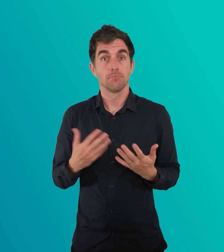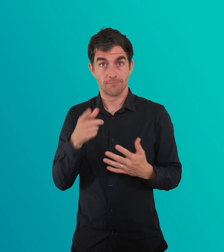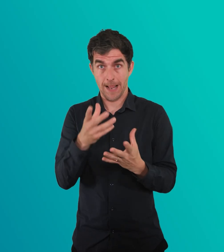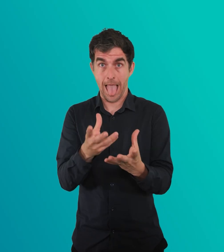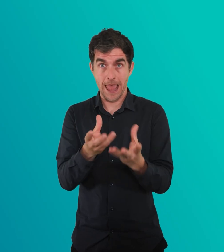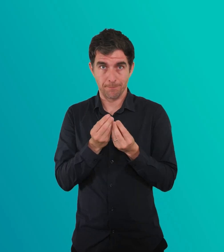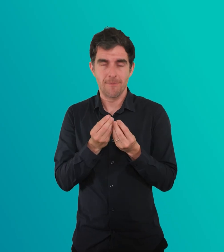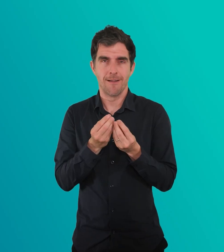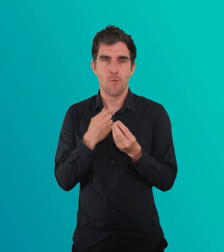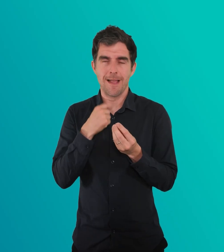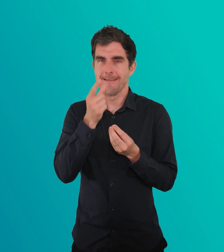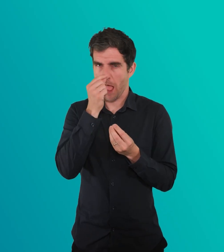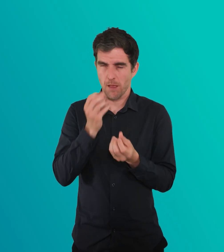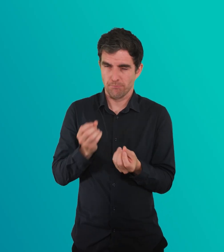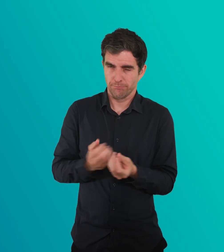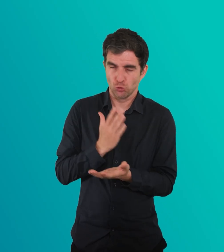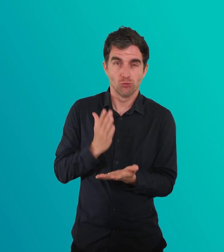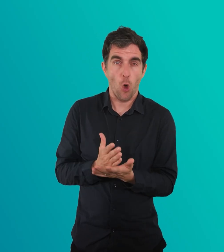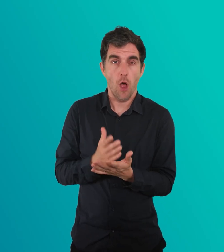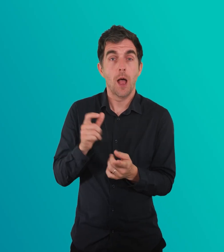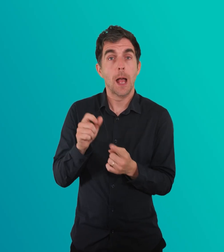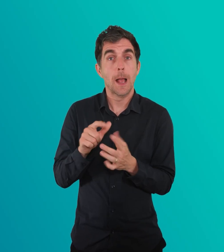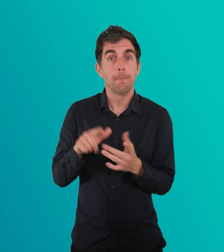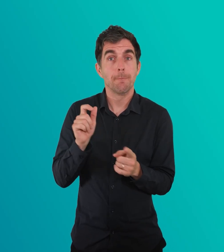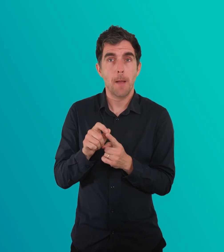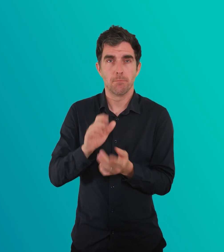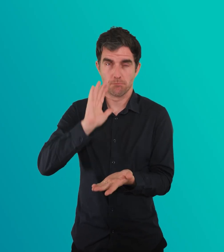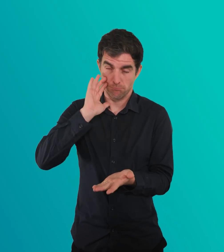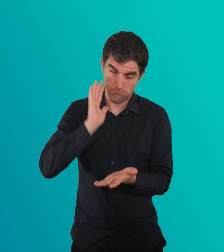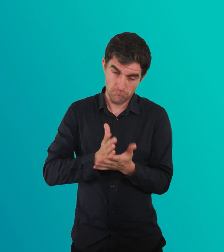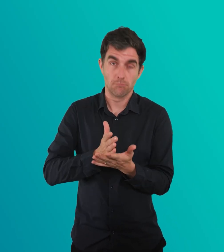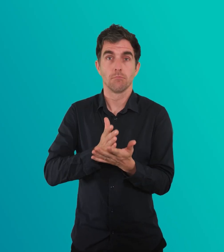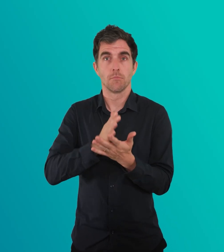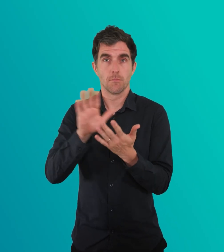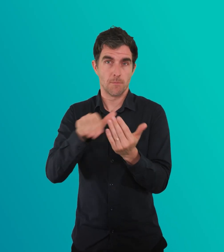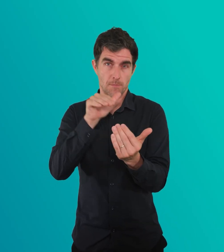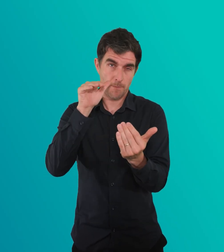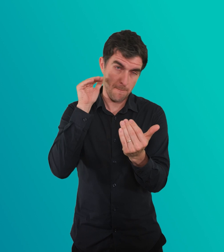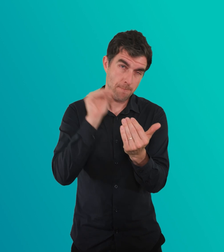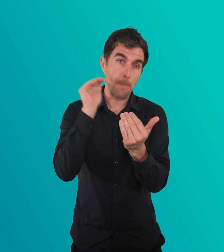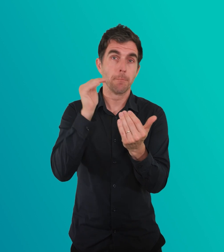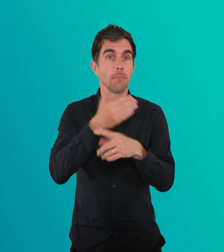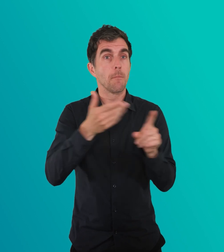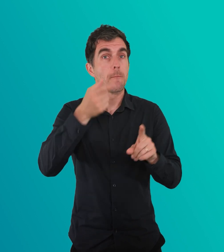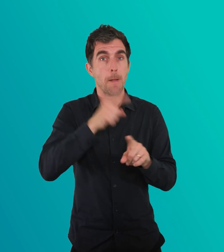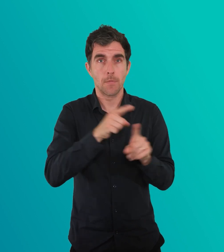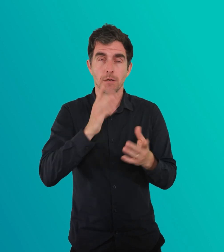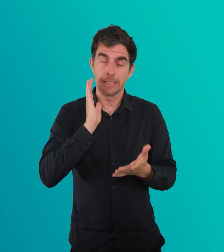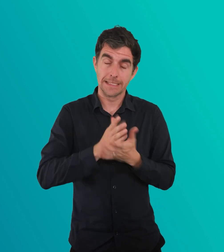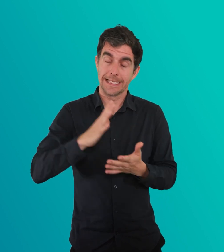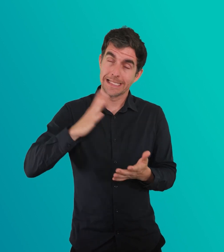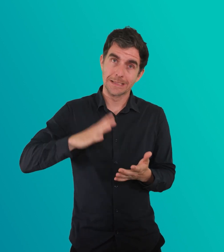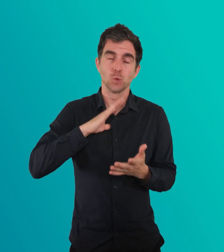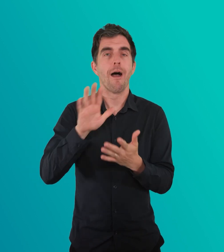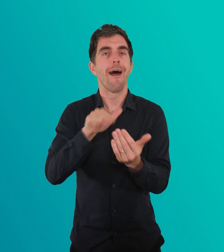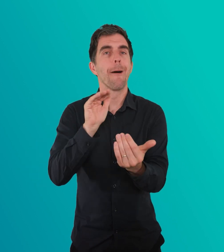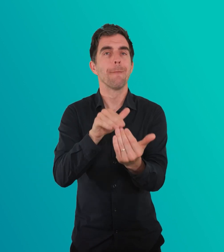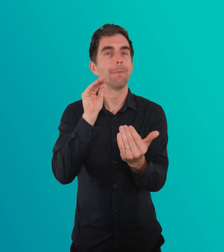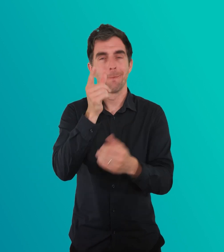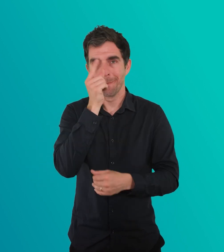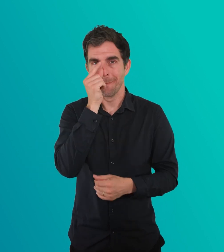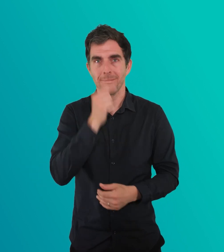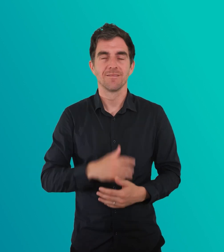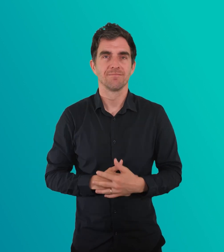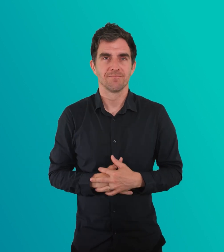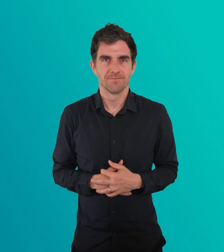With your help, we can make sure PIP truly meets the needs of those it is intended to serve.